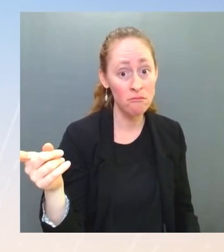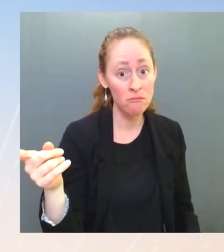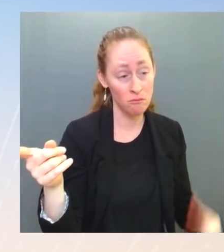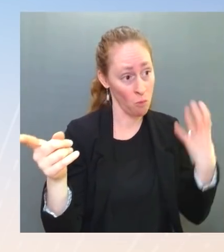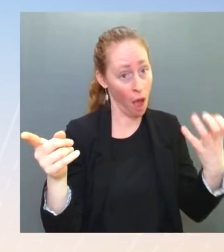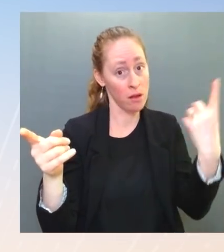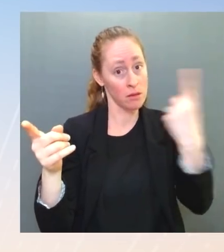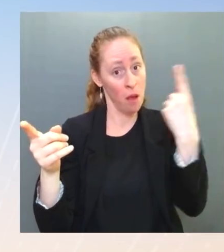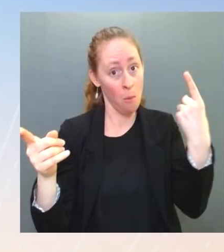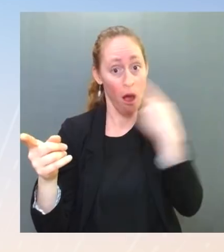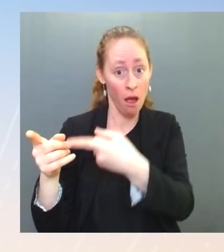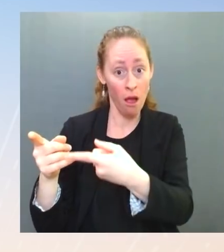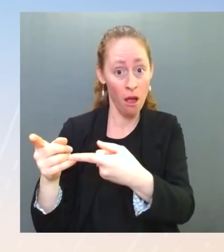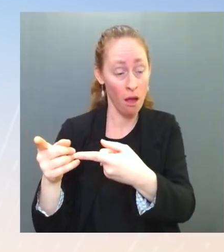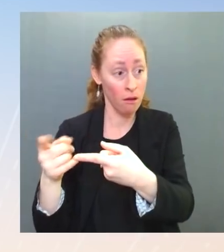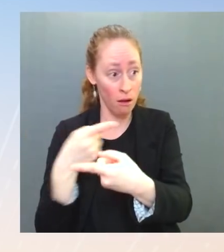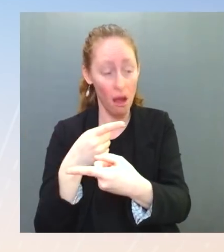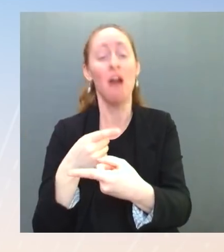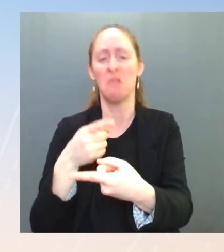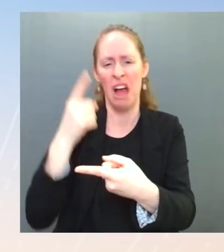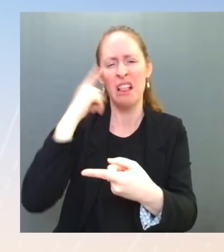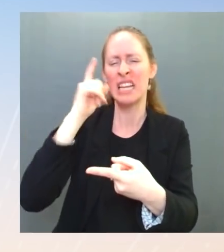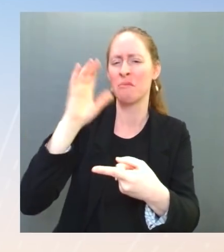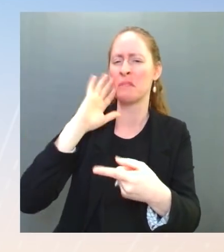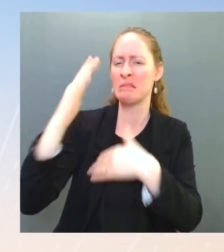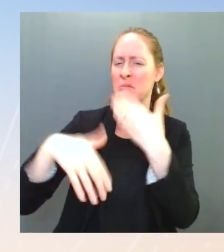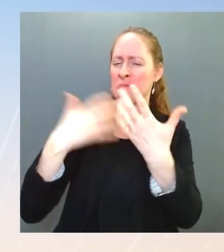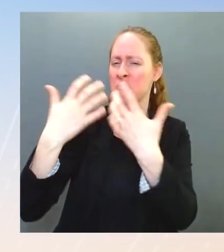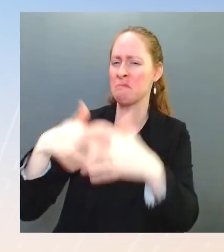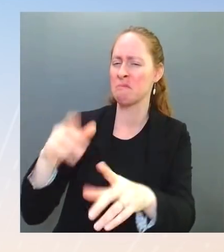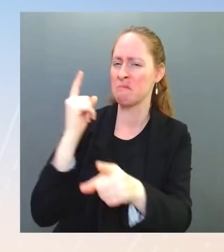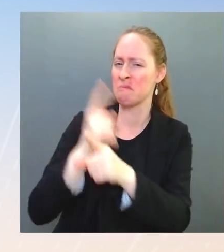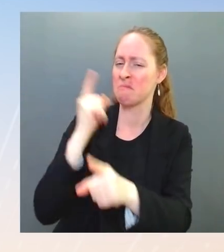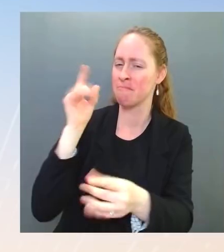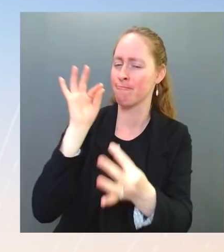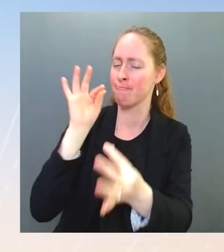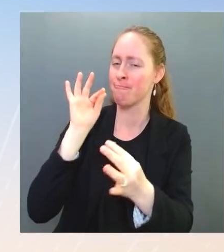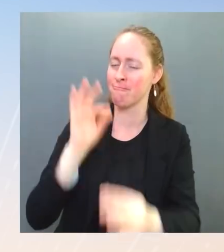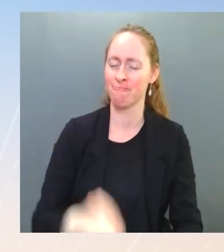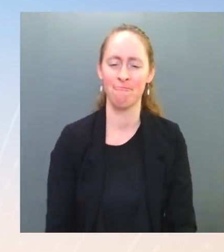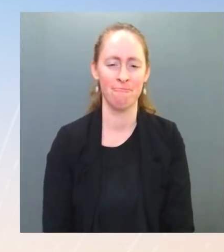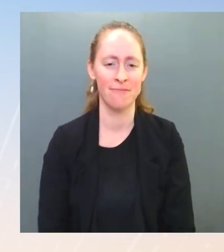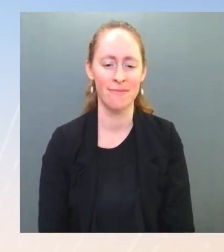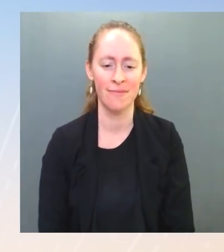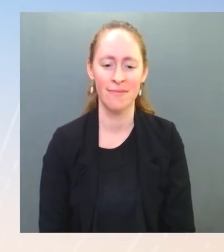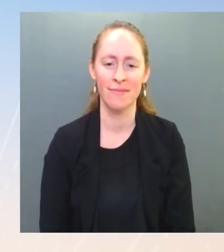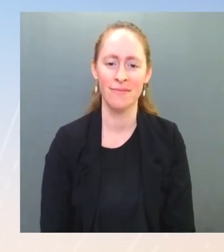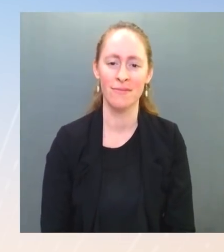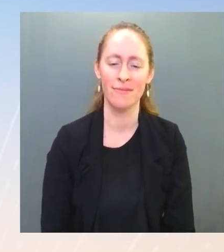The Press: Did that notification process include Senator Manchin's office? Ms. Psaki: I'm not going to get into specifics of the notification process,